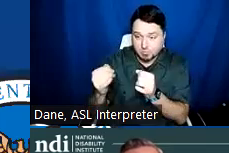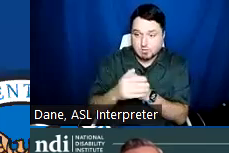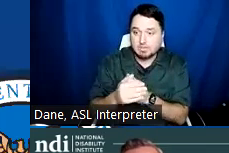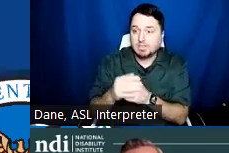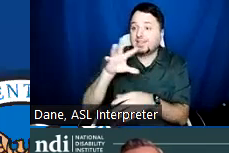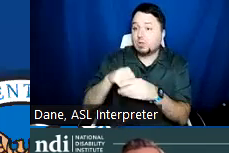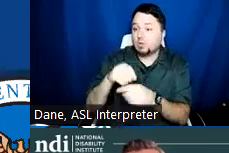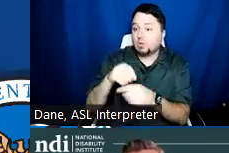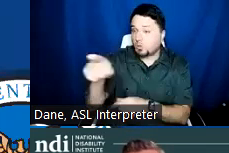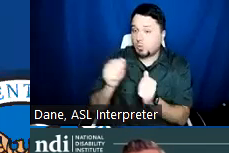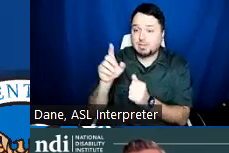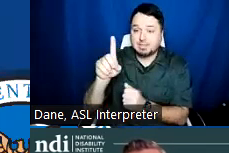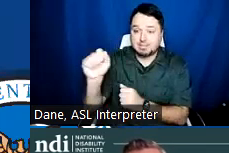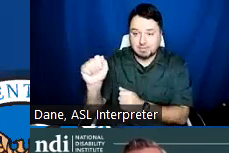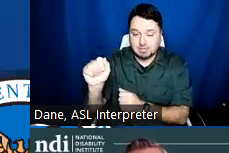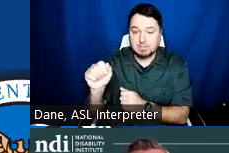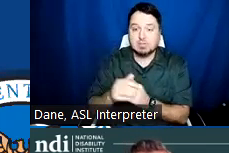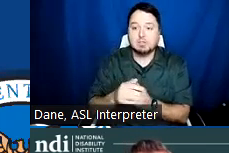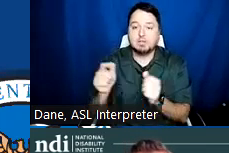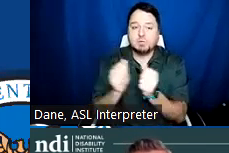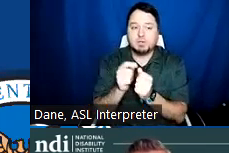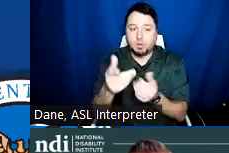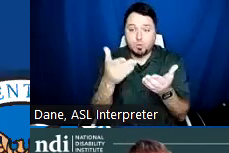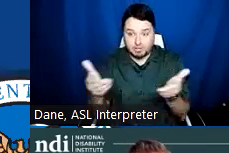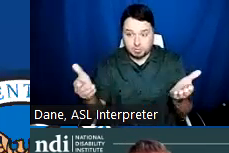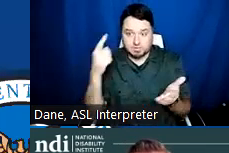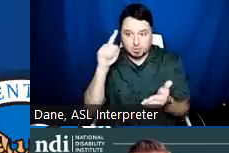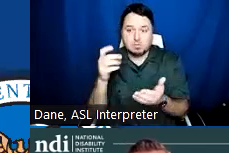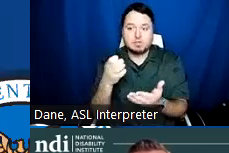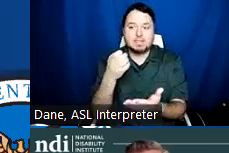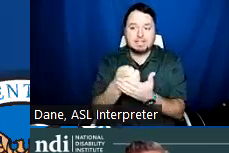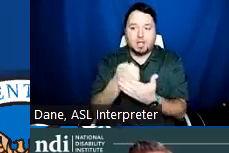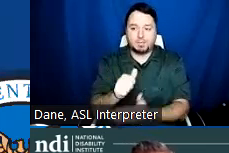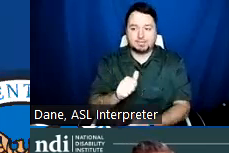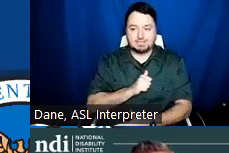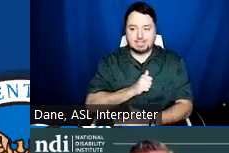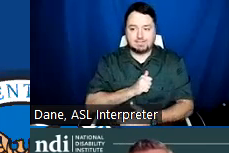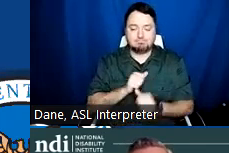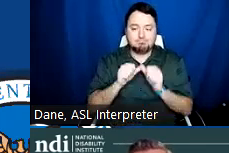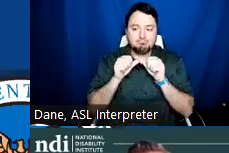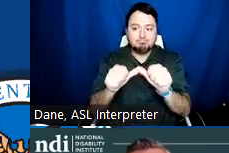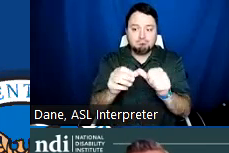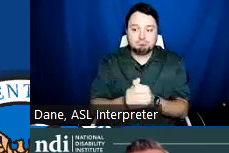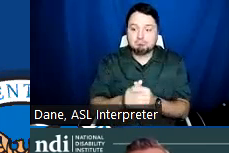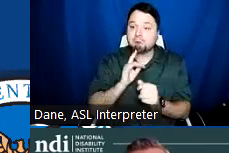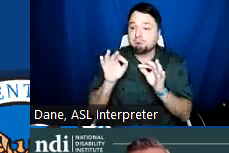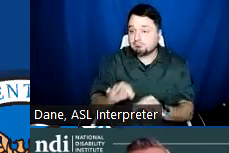with disabilities with resources for economic self-sufficiency, the importance of financial